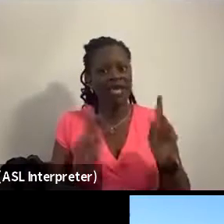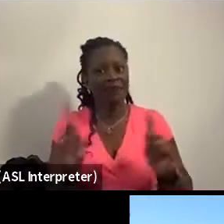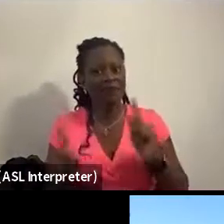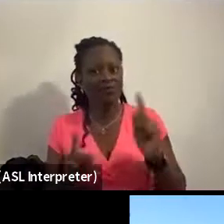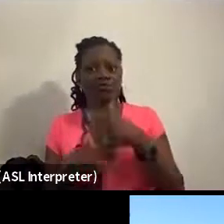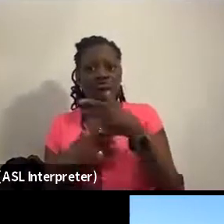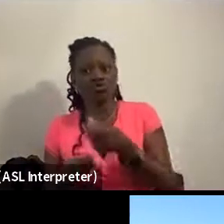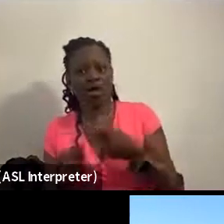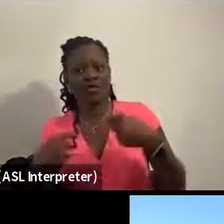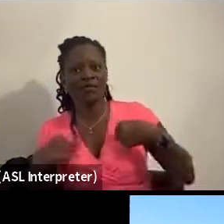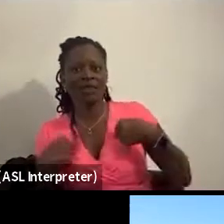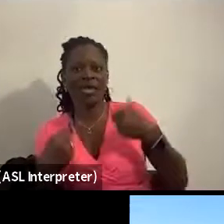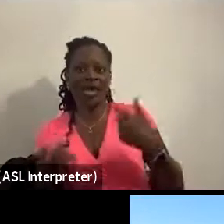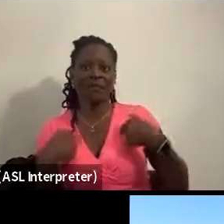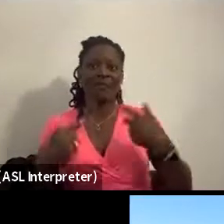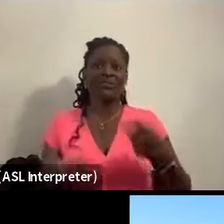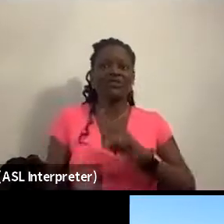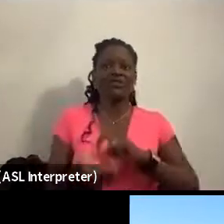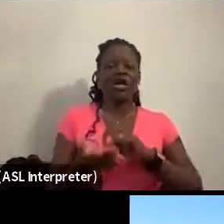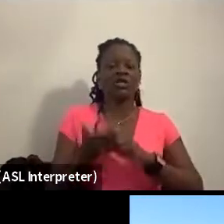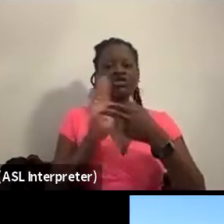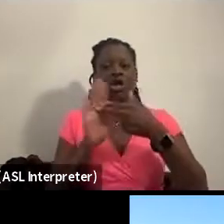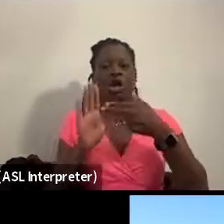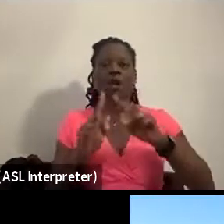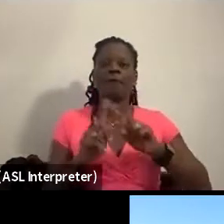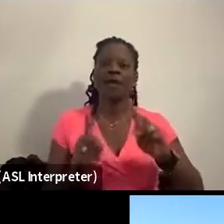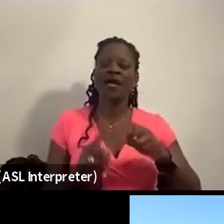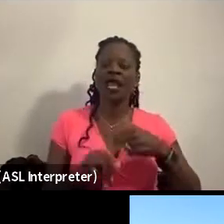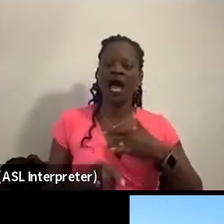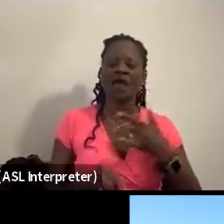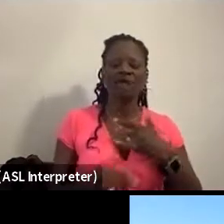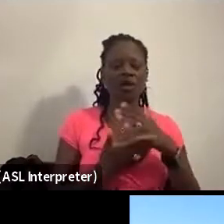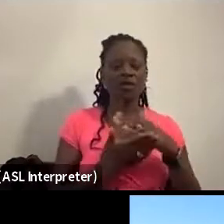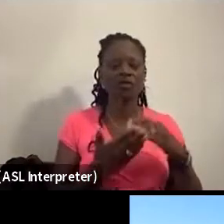And I think a lot of the faith communities have struggled with the fact that